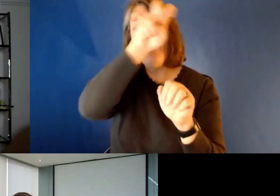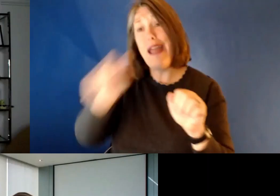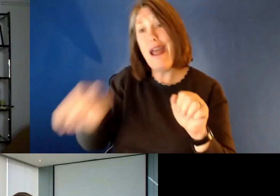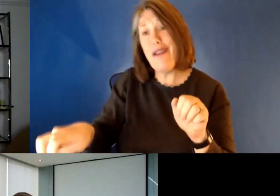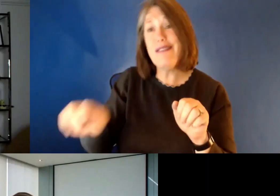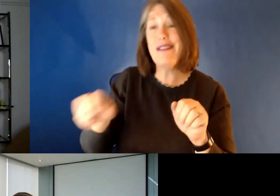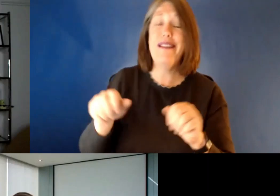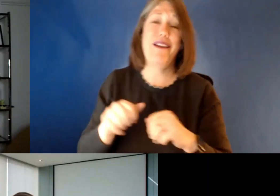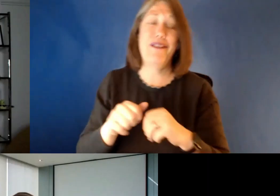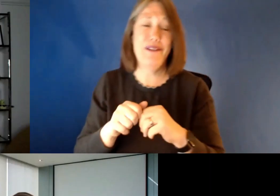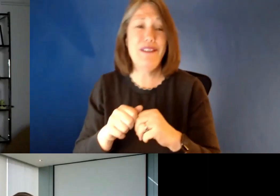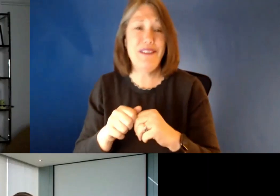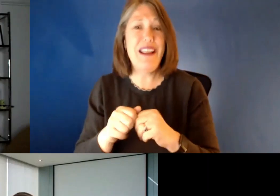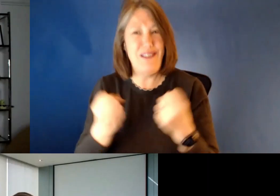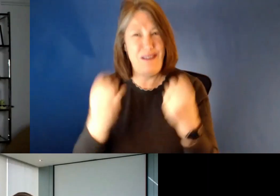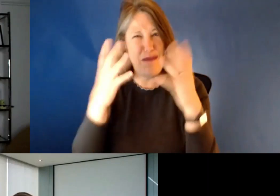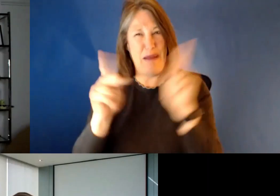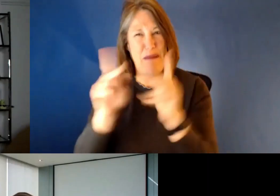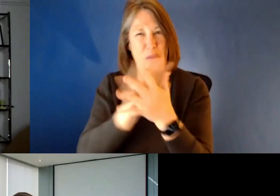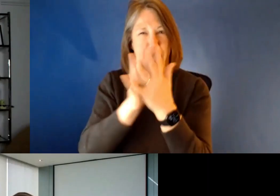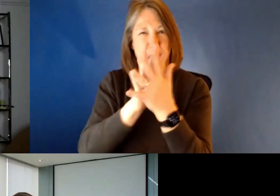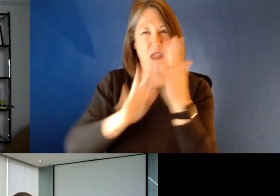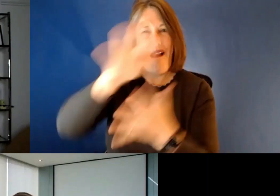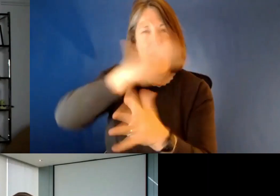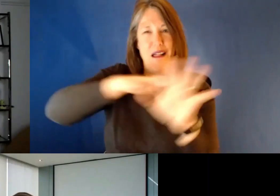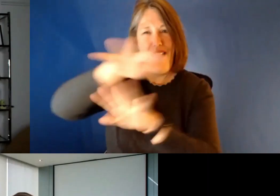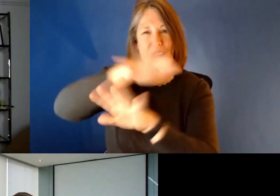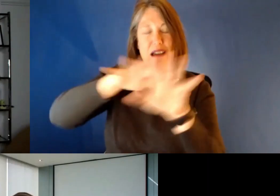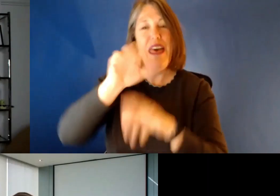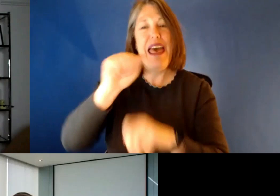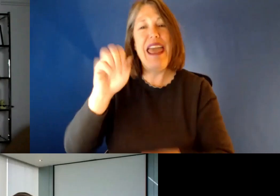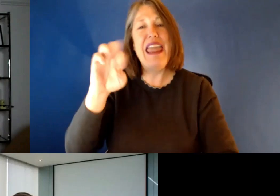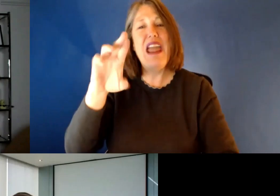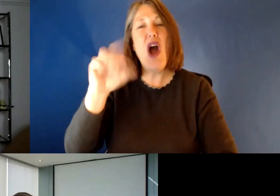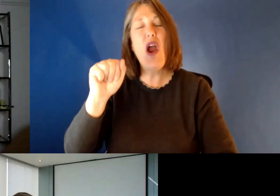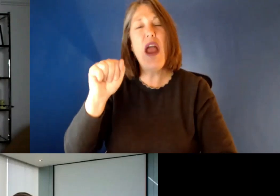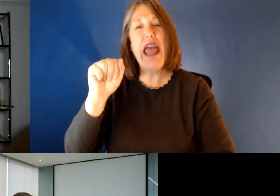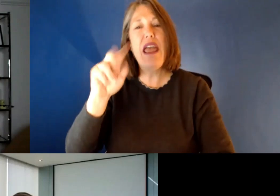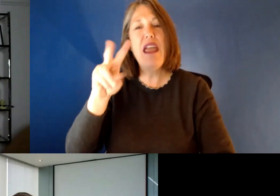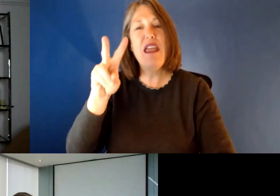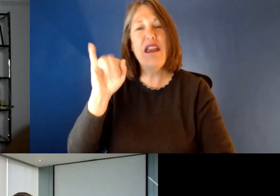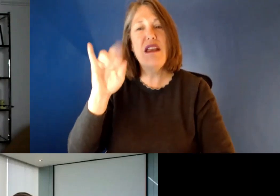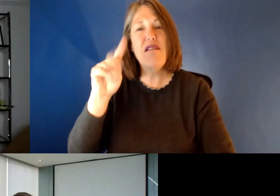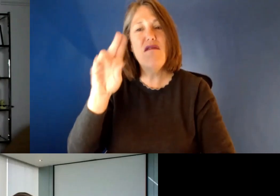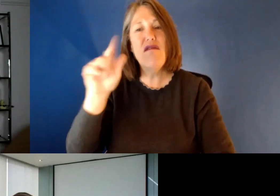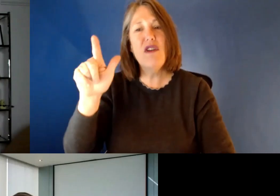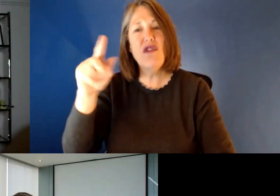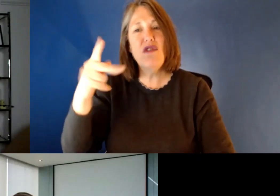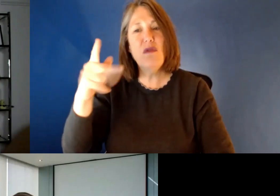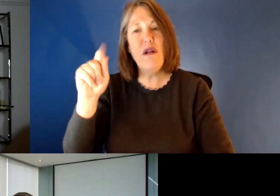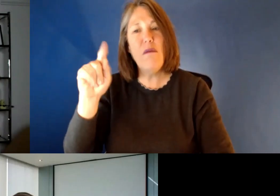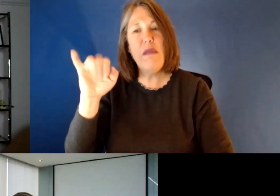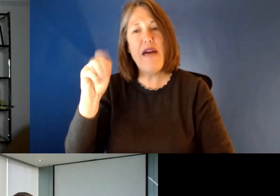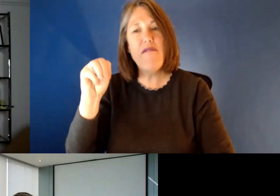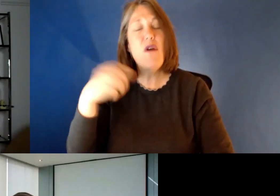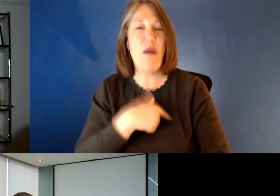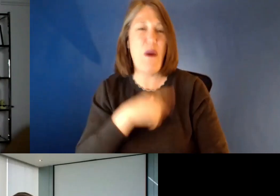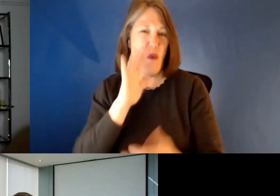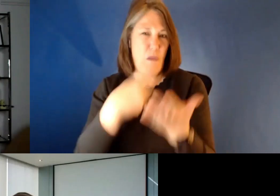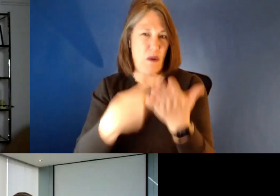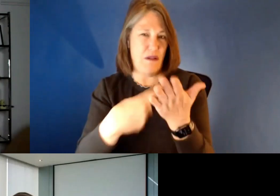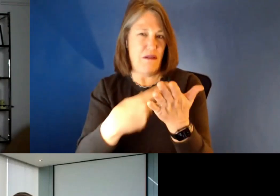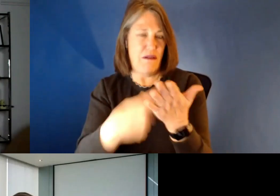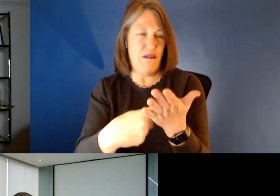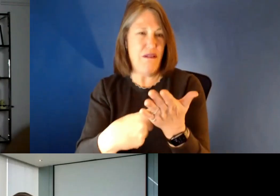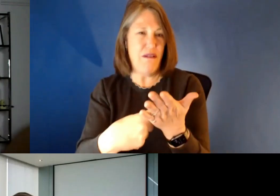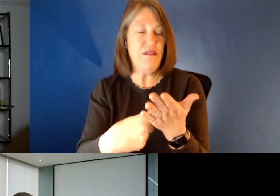06:11:28 AERA virtual platform, which we will be discussing at much more length in a while.